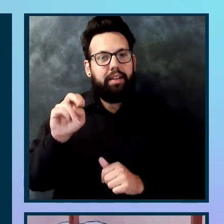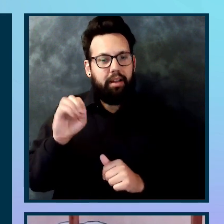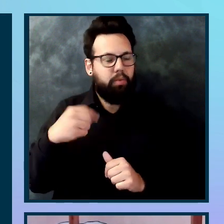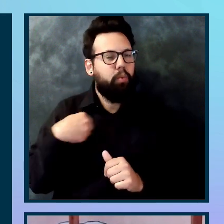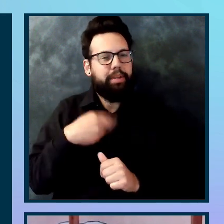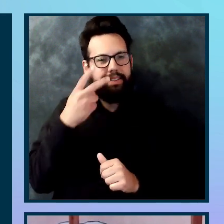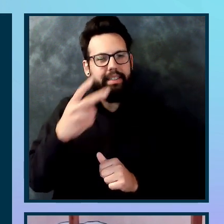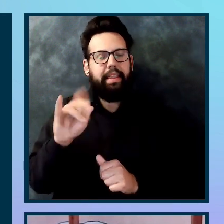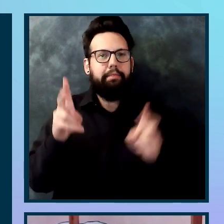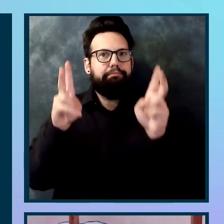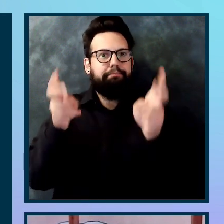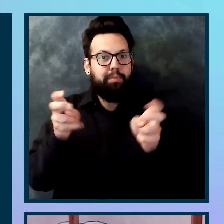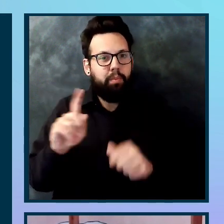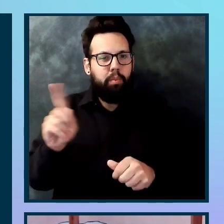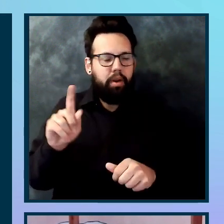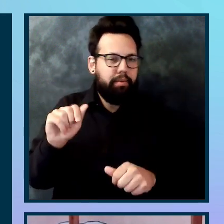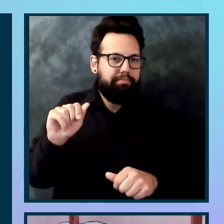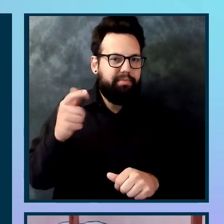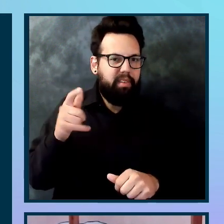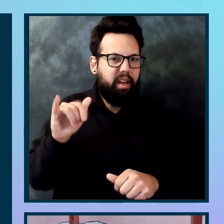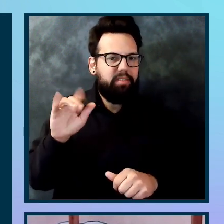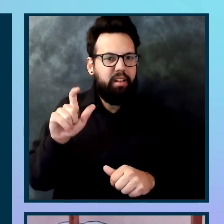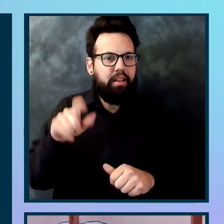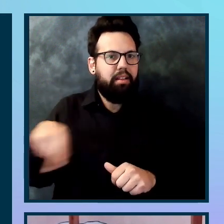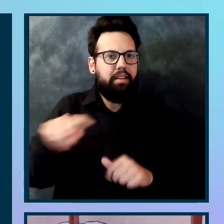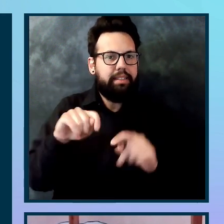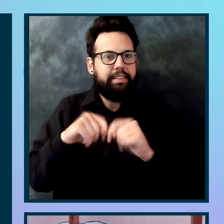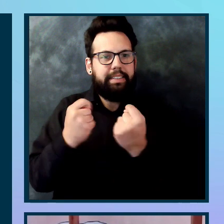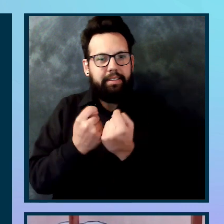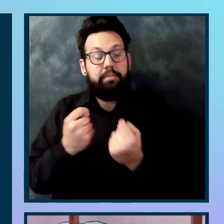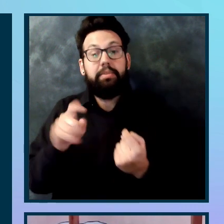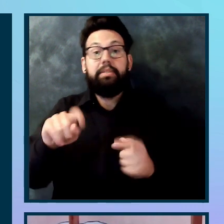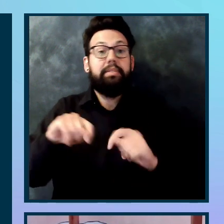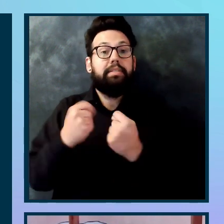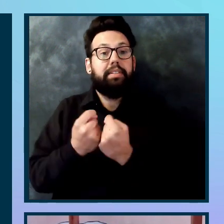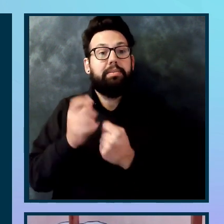Agile teams often get together and write down